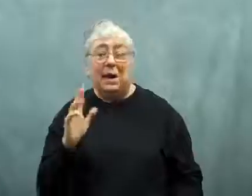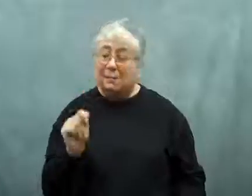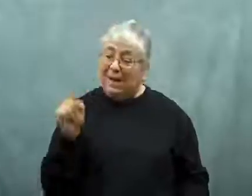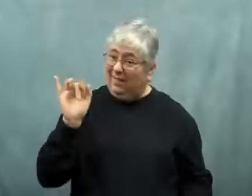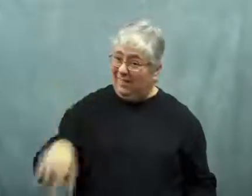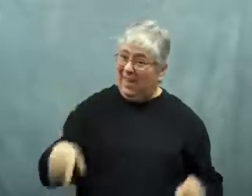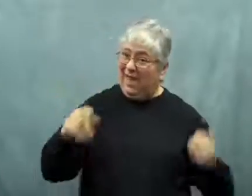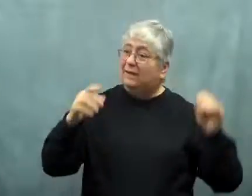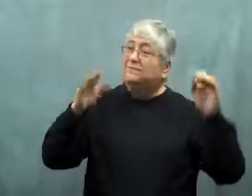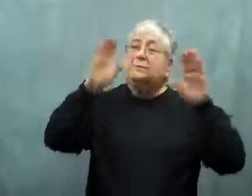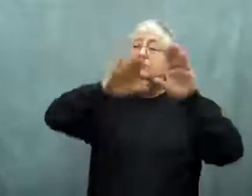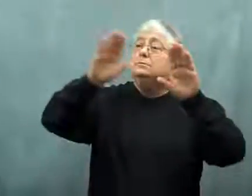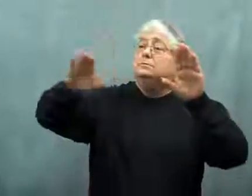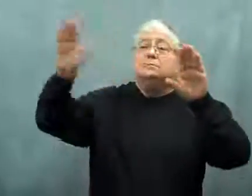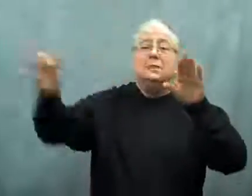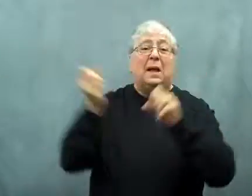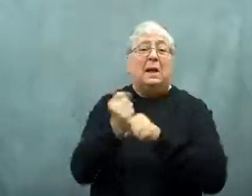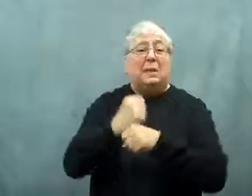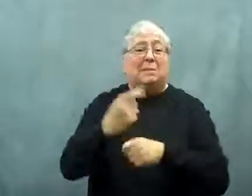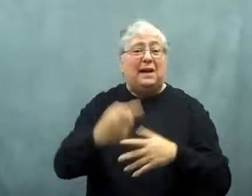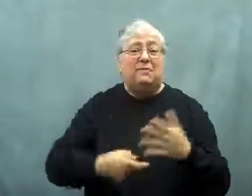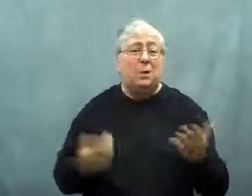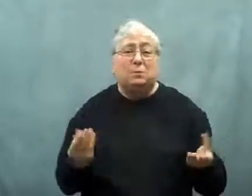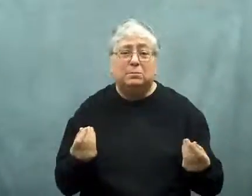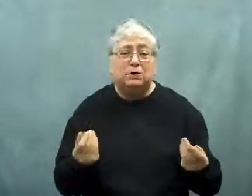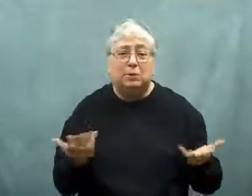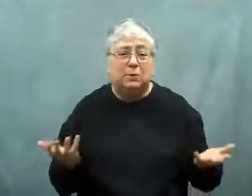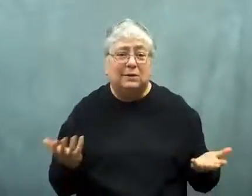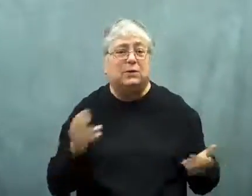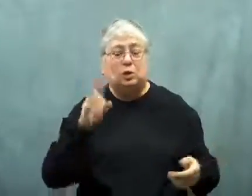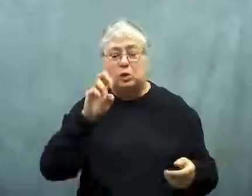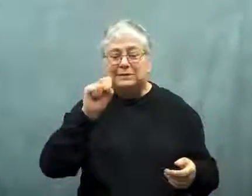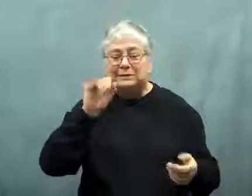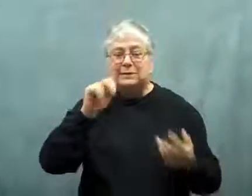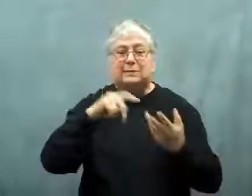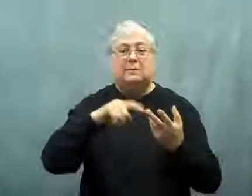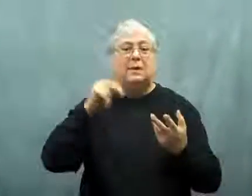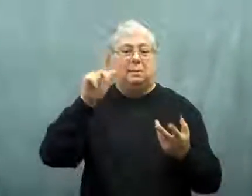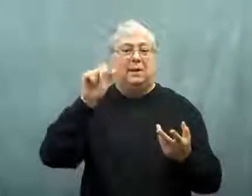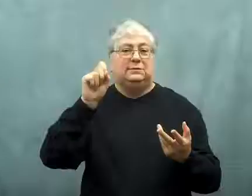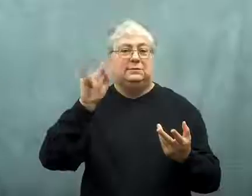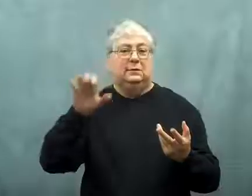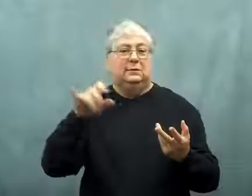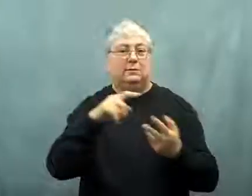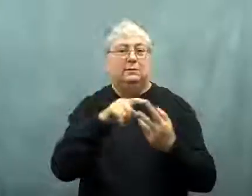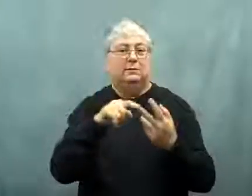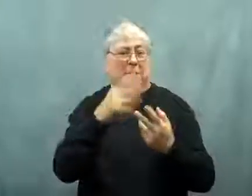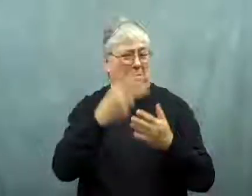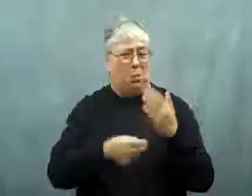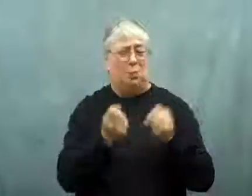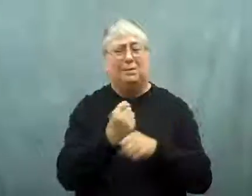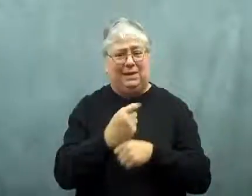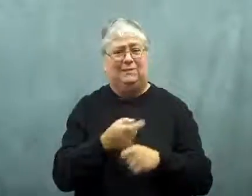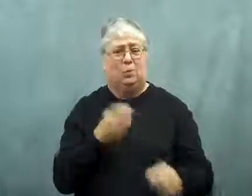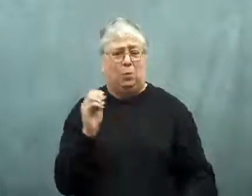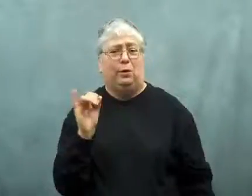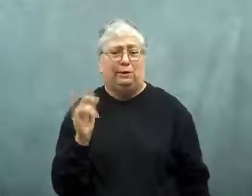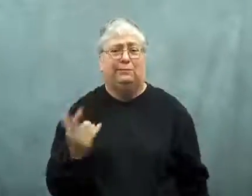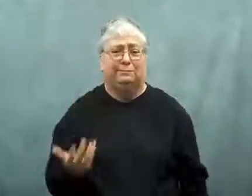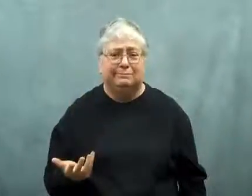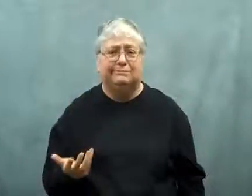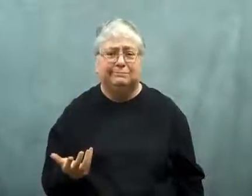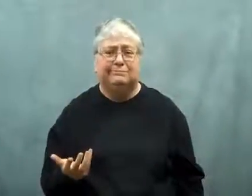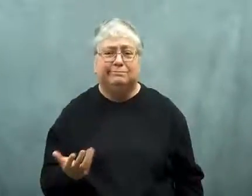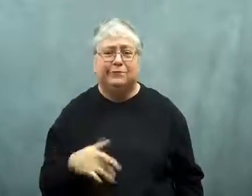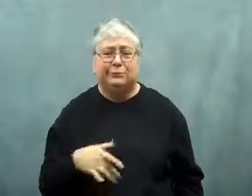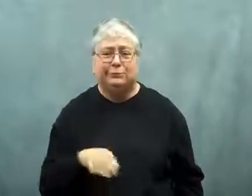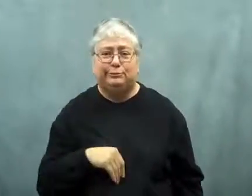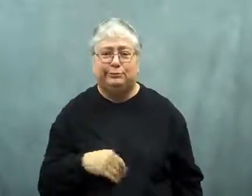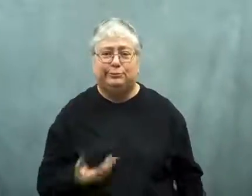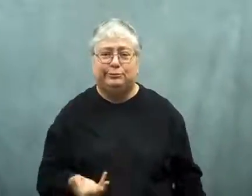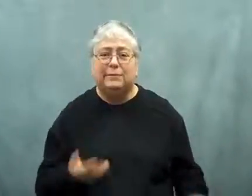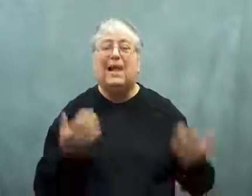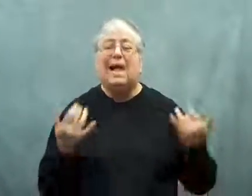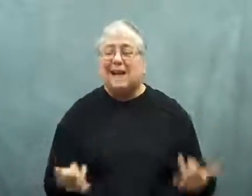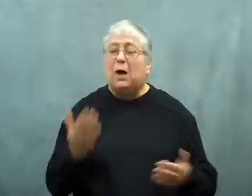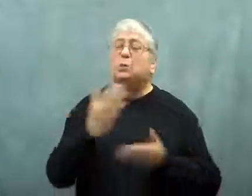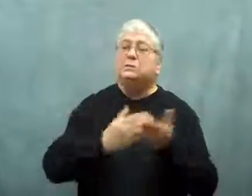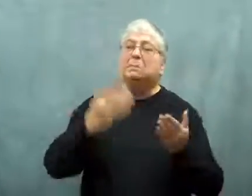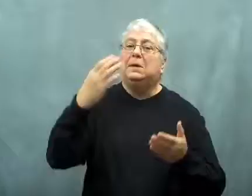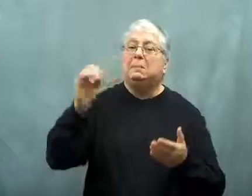But the panels themselves are made from oil-based resins and plastics.